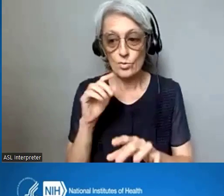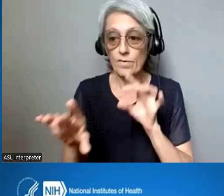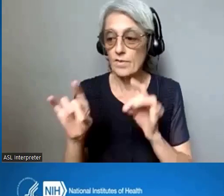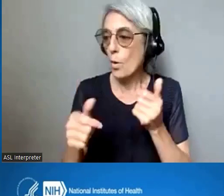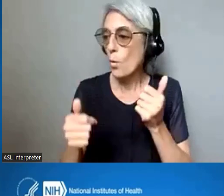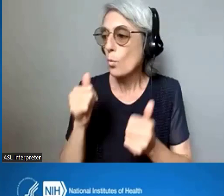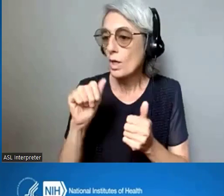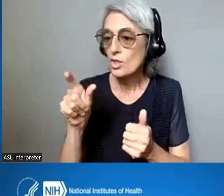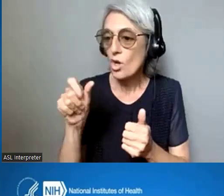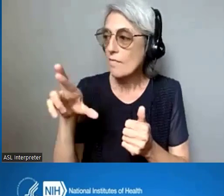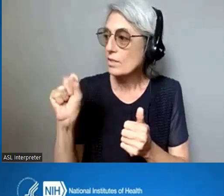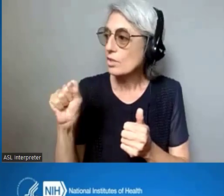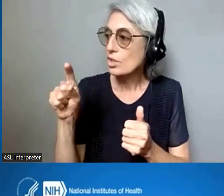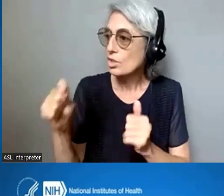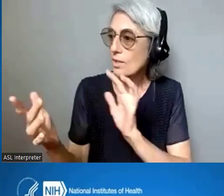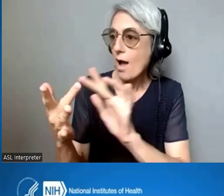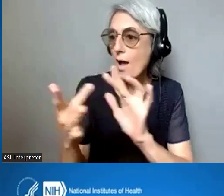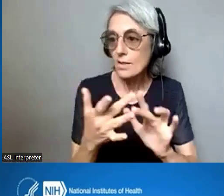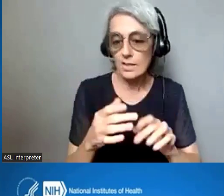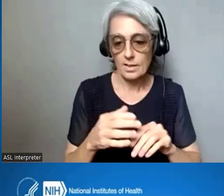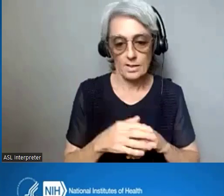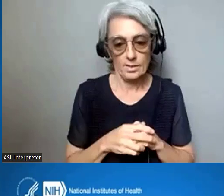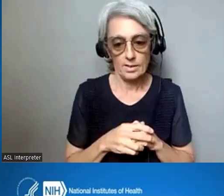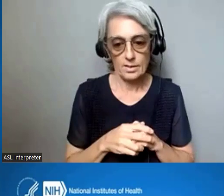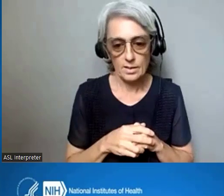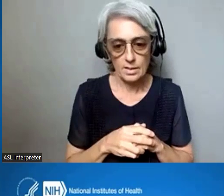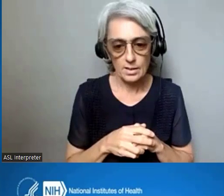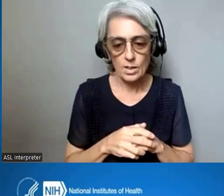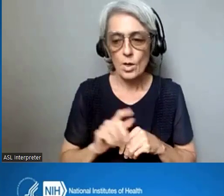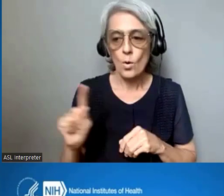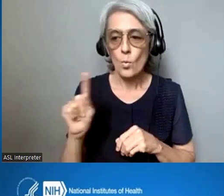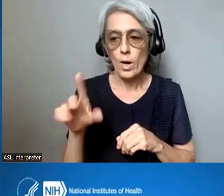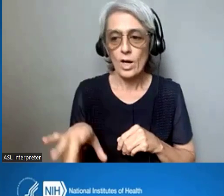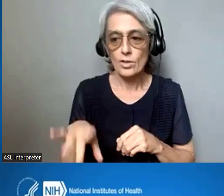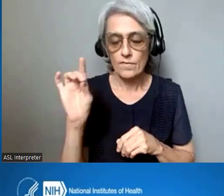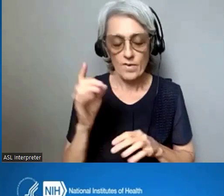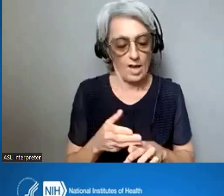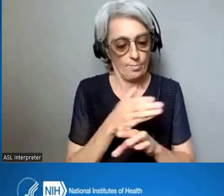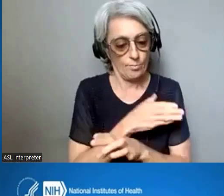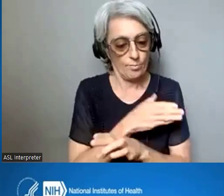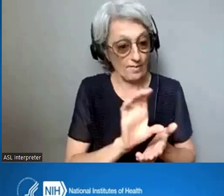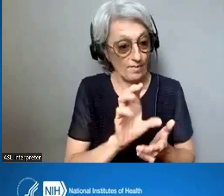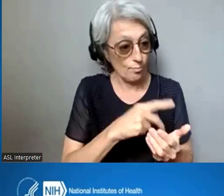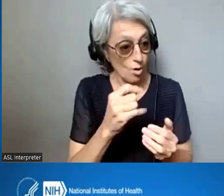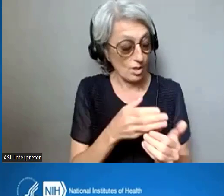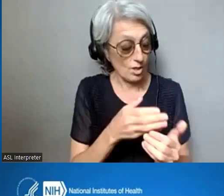where to find previously funded projects and proposals. So quite a loaded question, Anne.